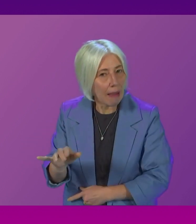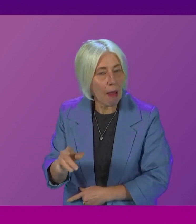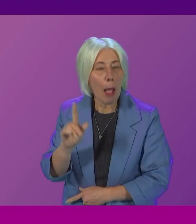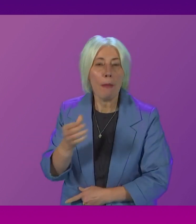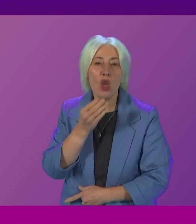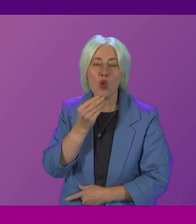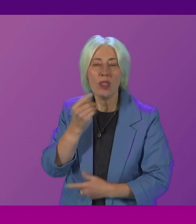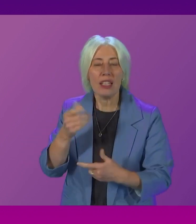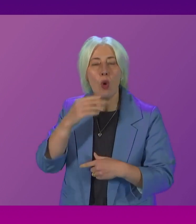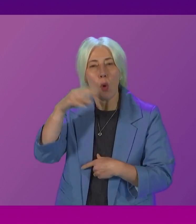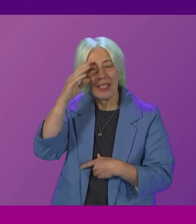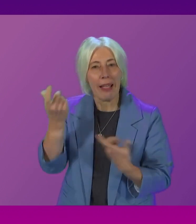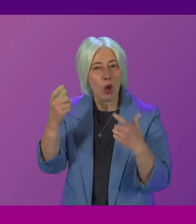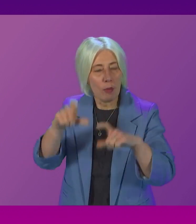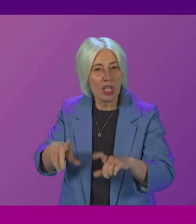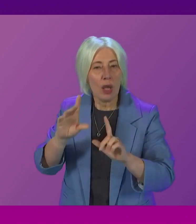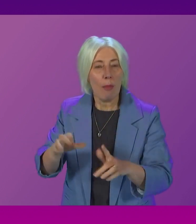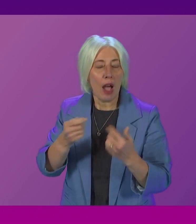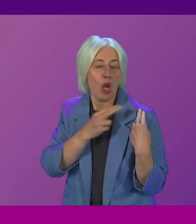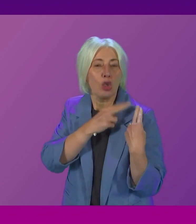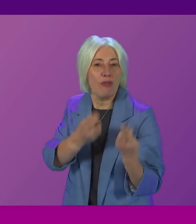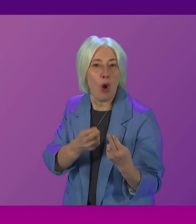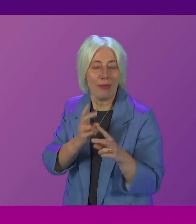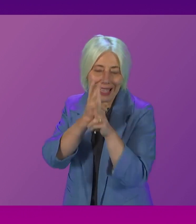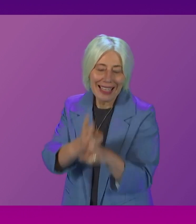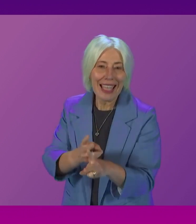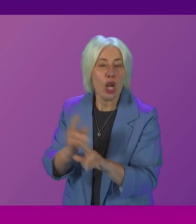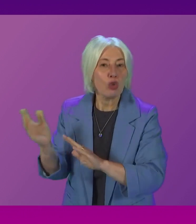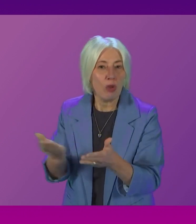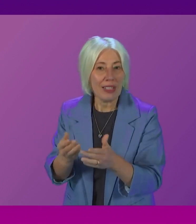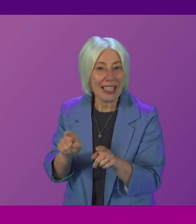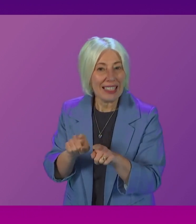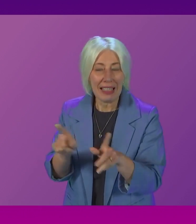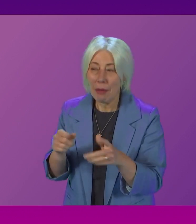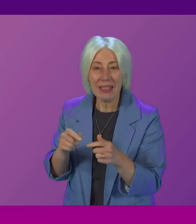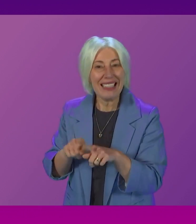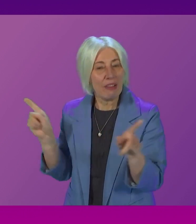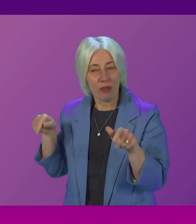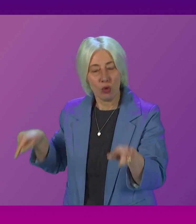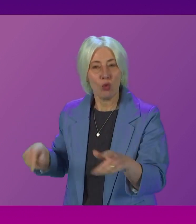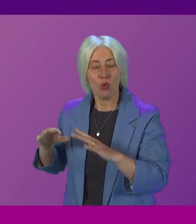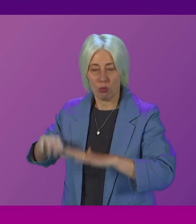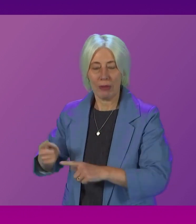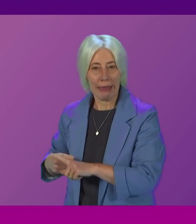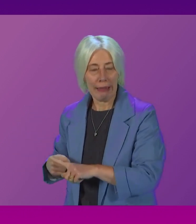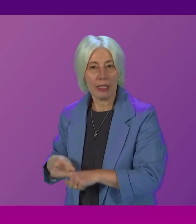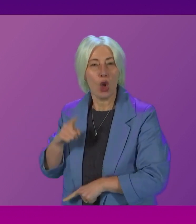means nothing if devolved care services are acting in the same manner. Will the First Minister advise what steps that working group is taking to